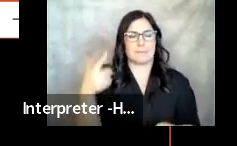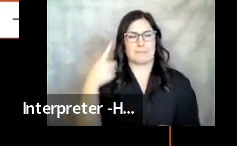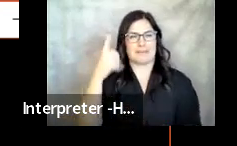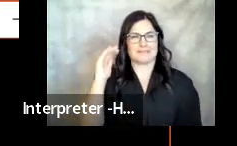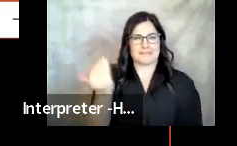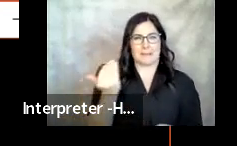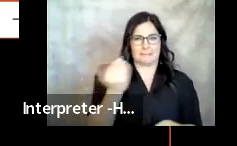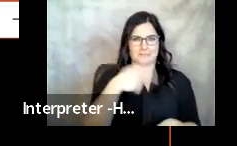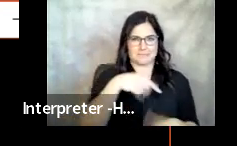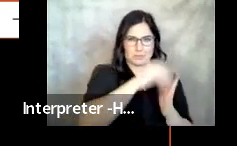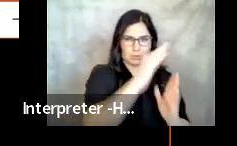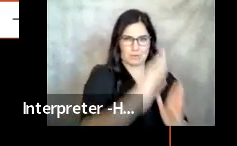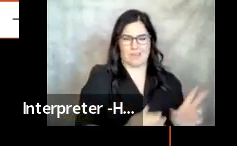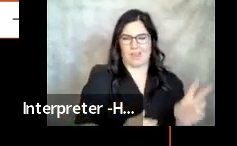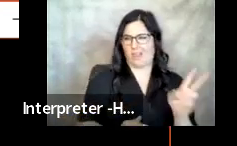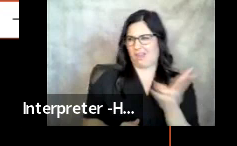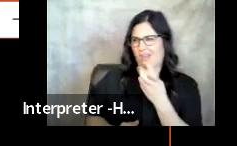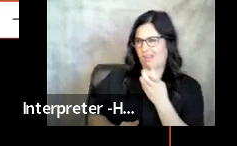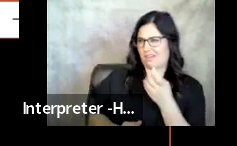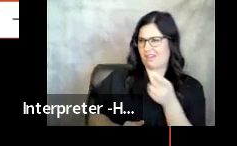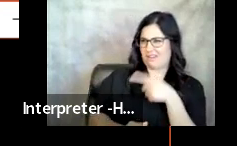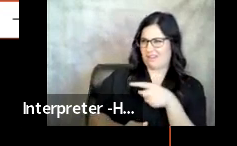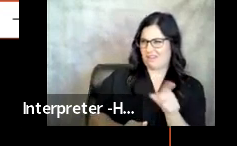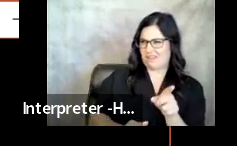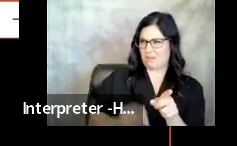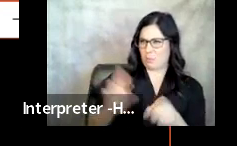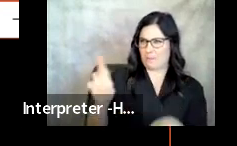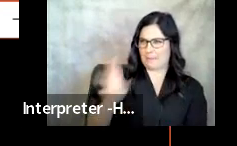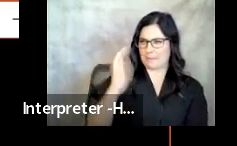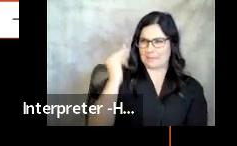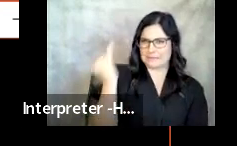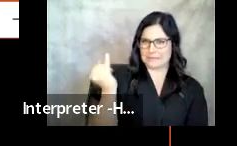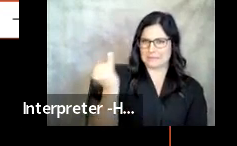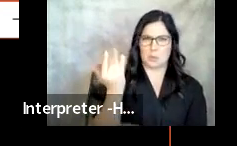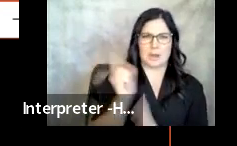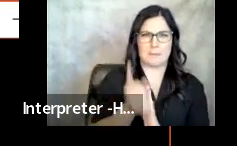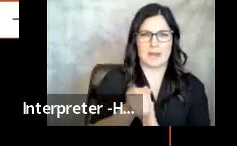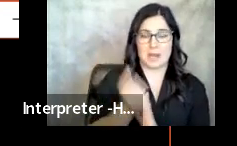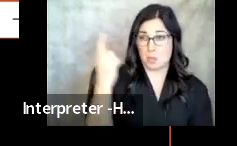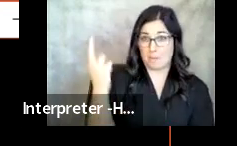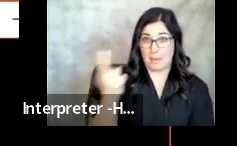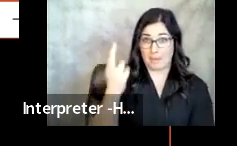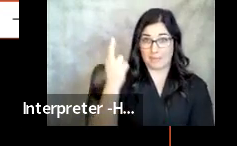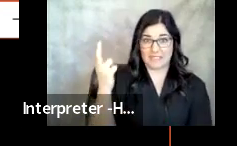Students, you know, it's like they're like, Wait a minute, the Republicans are doing all this stuff.